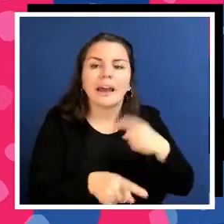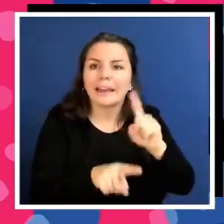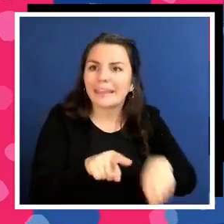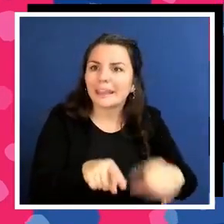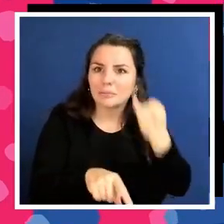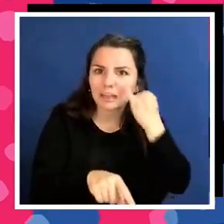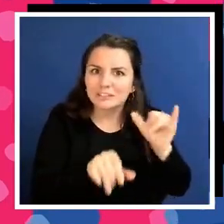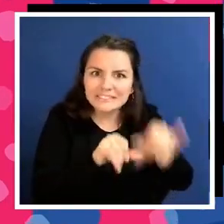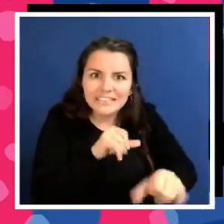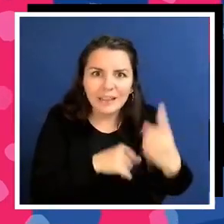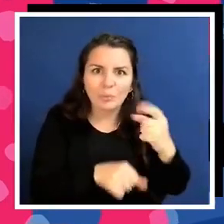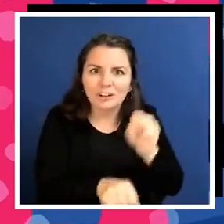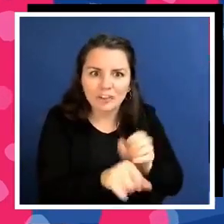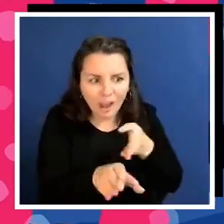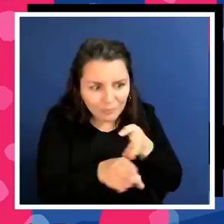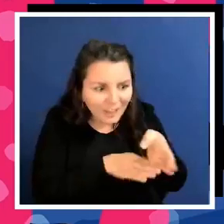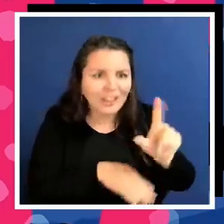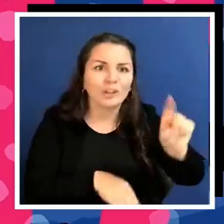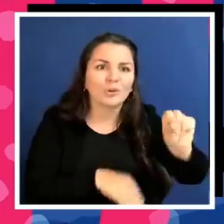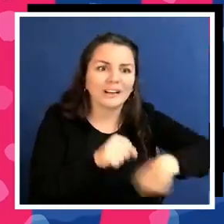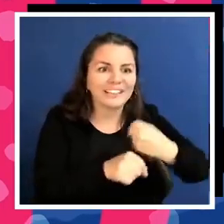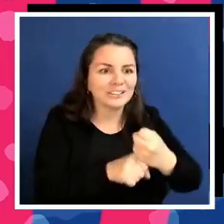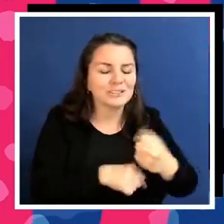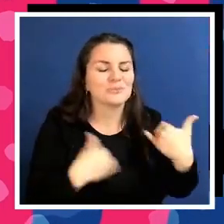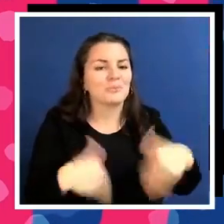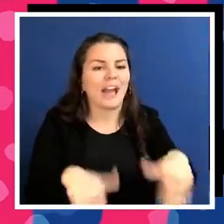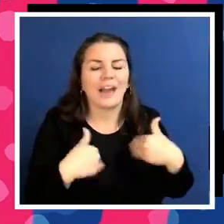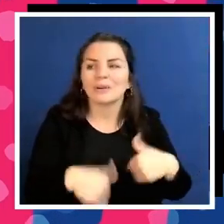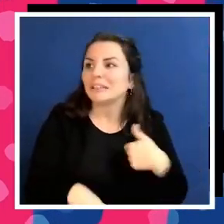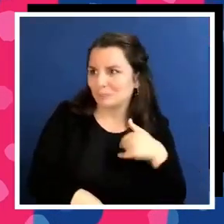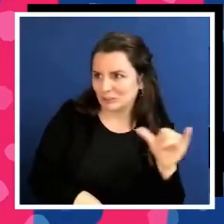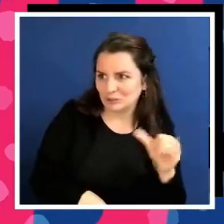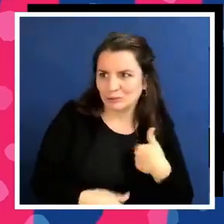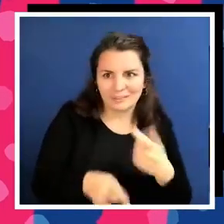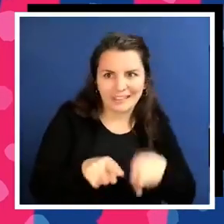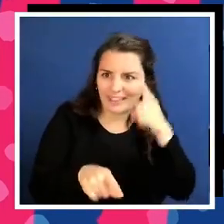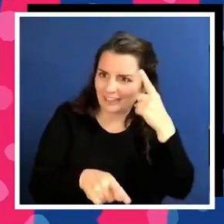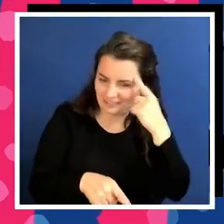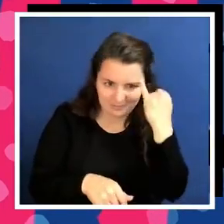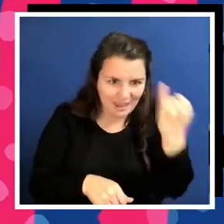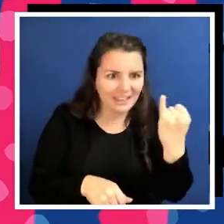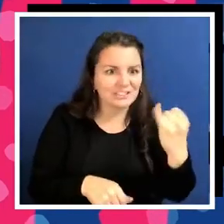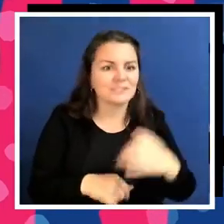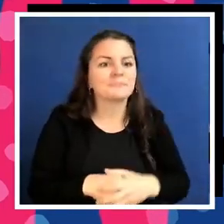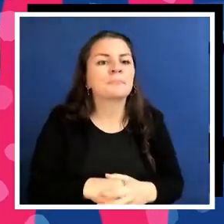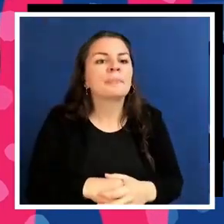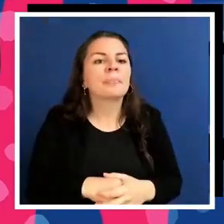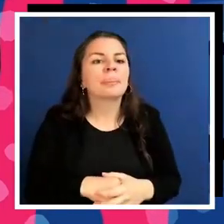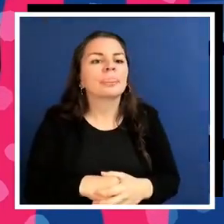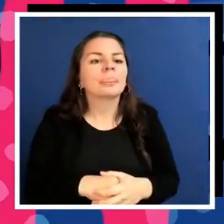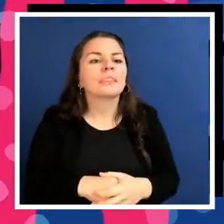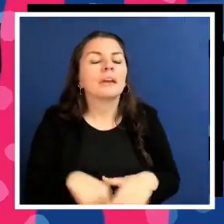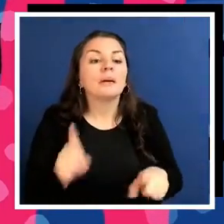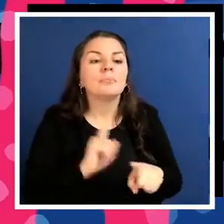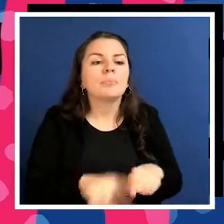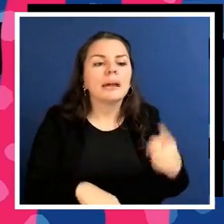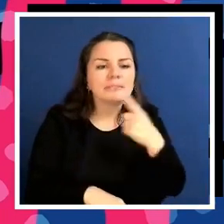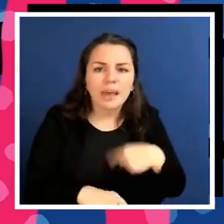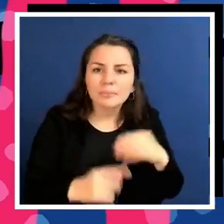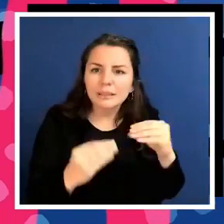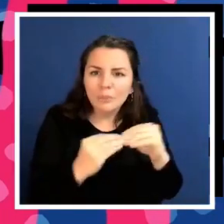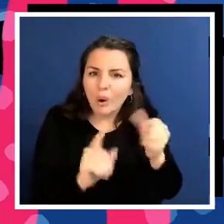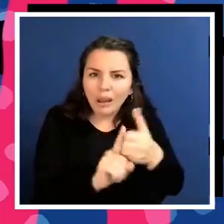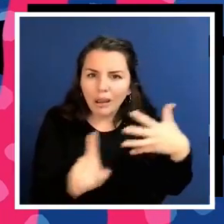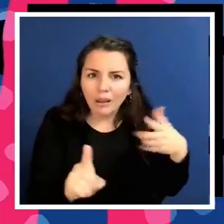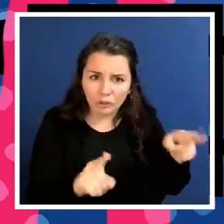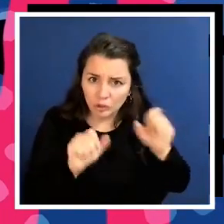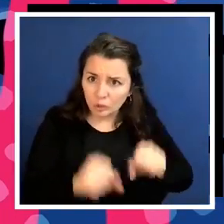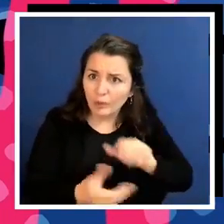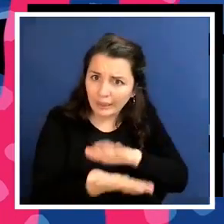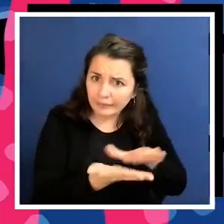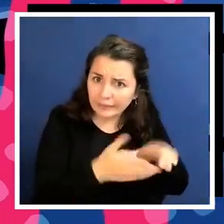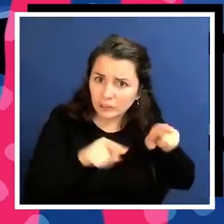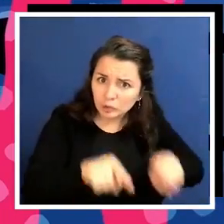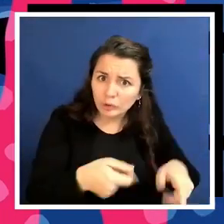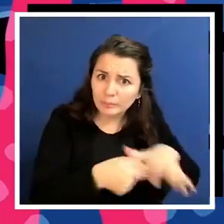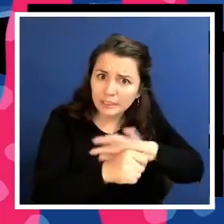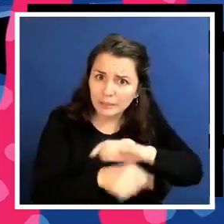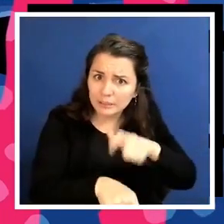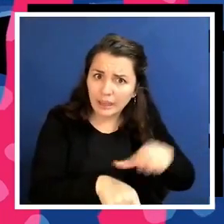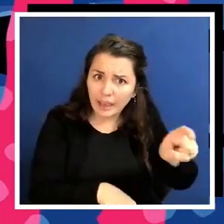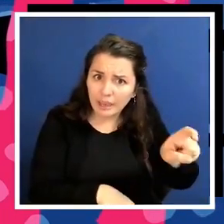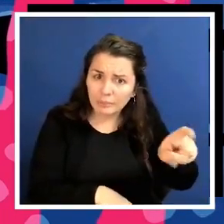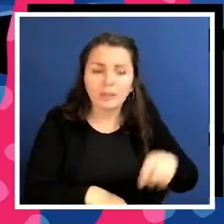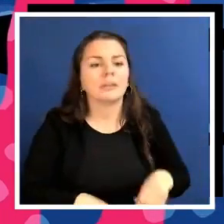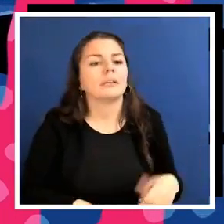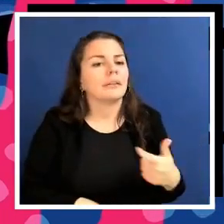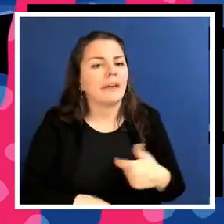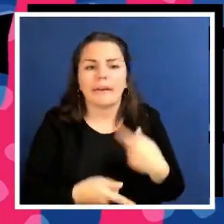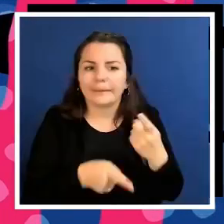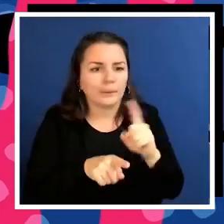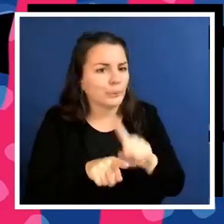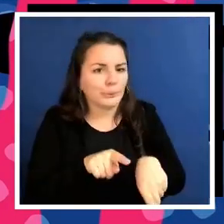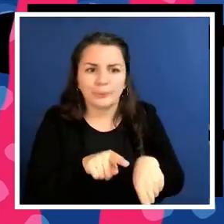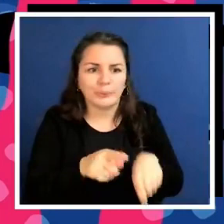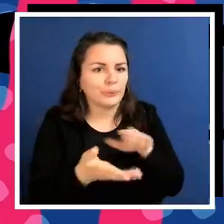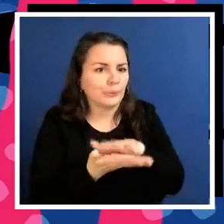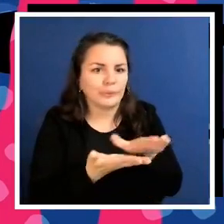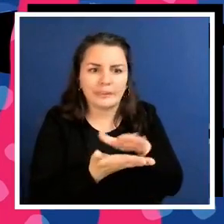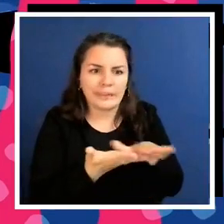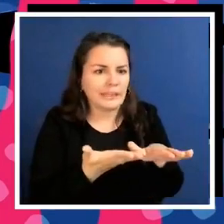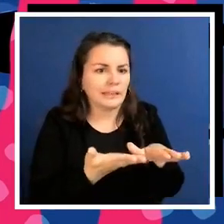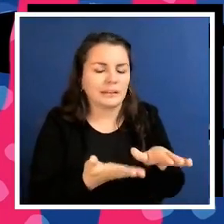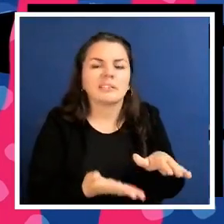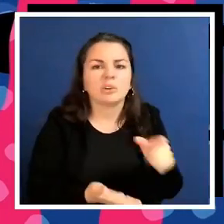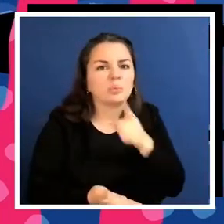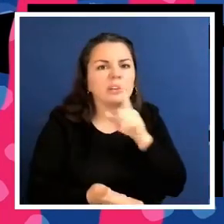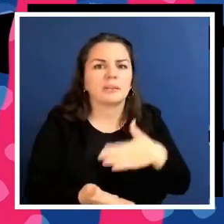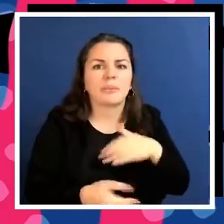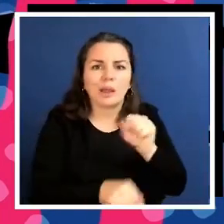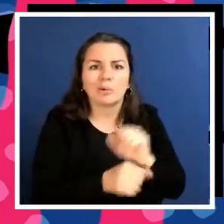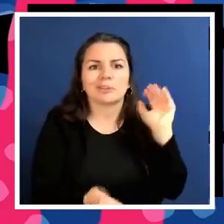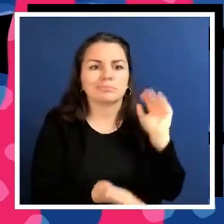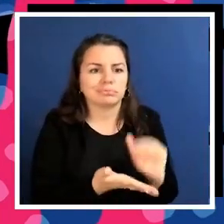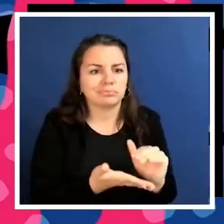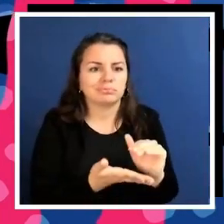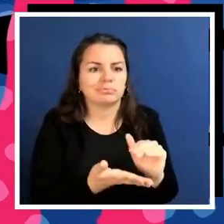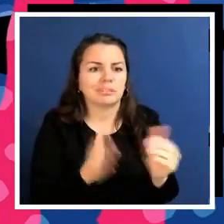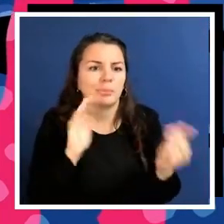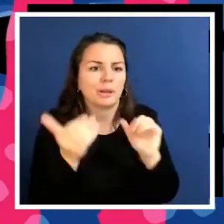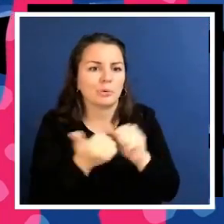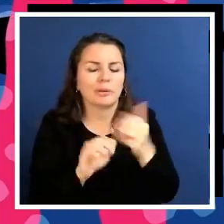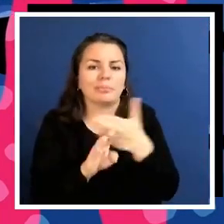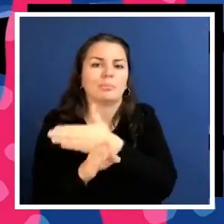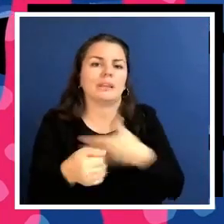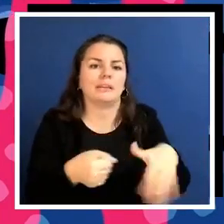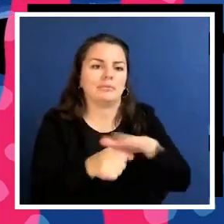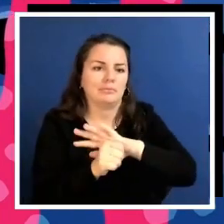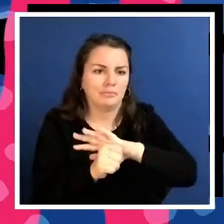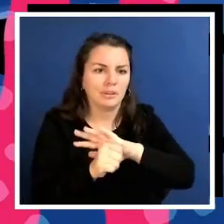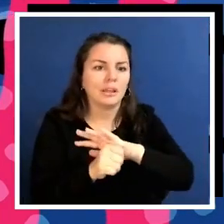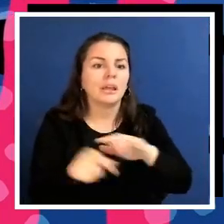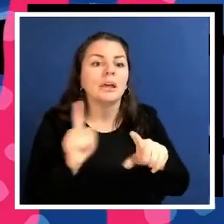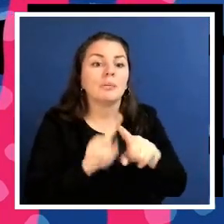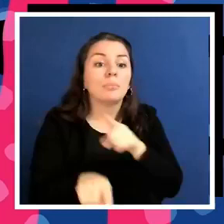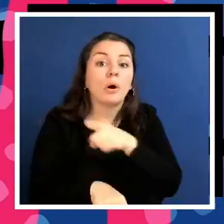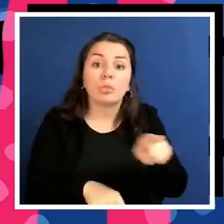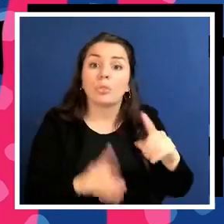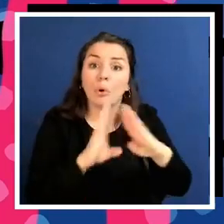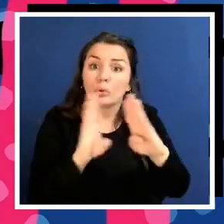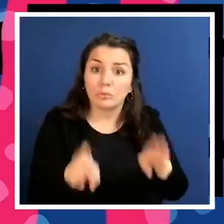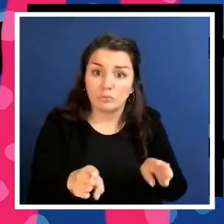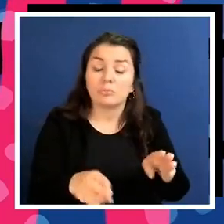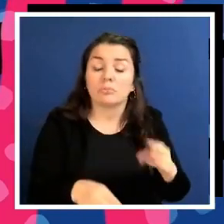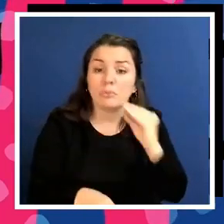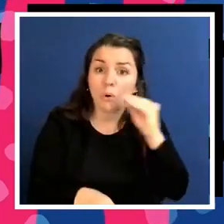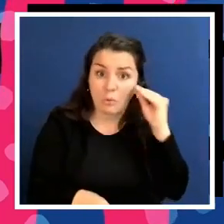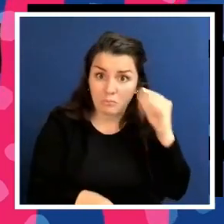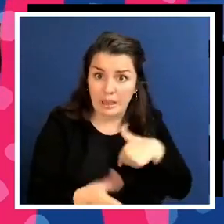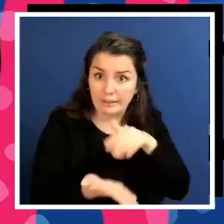WO A A HALALYEYEAR>> I